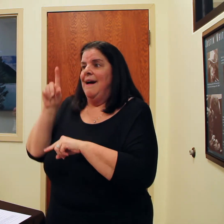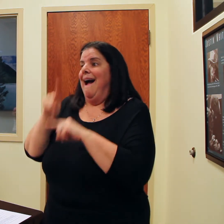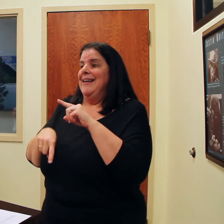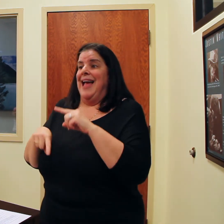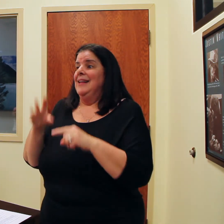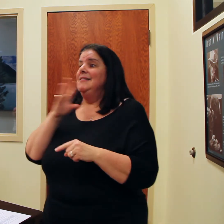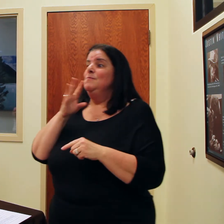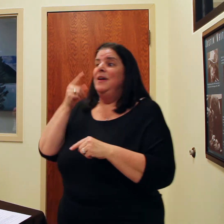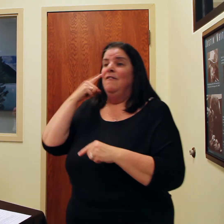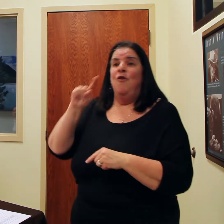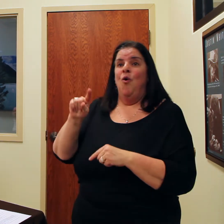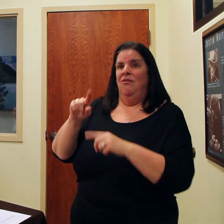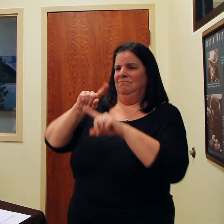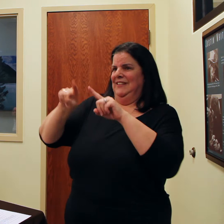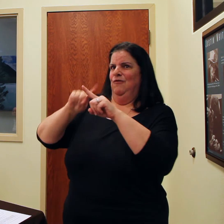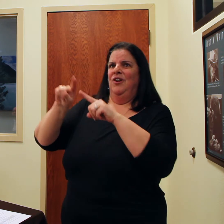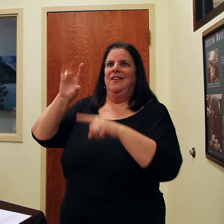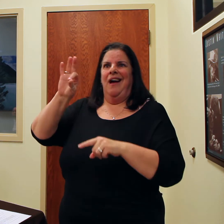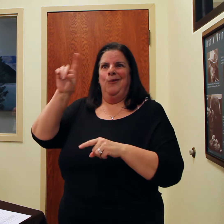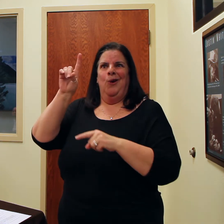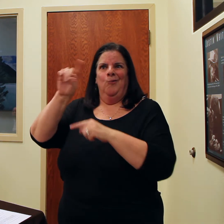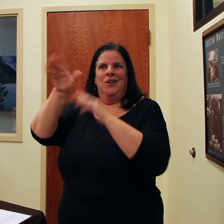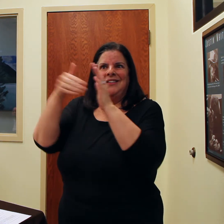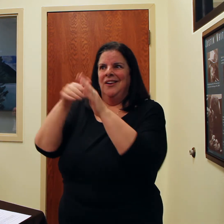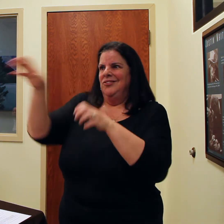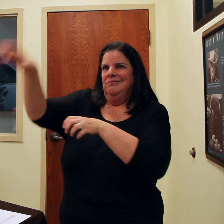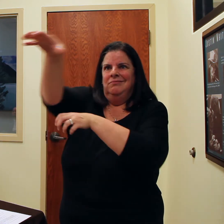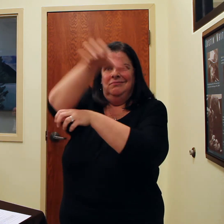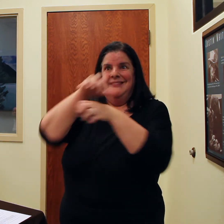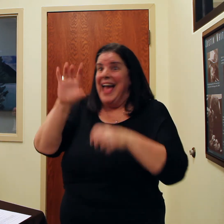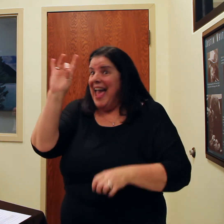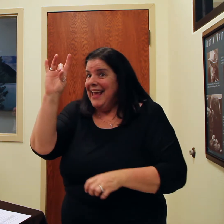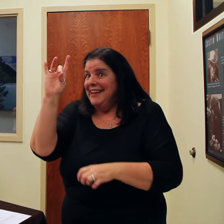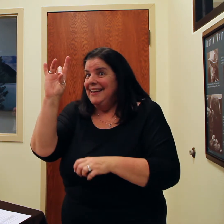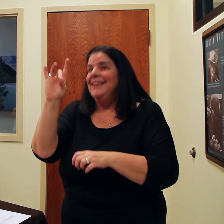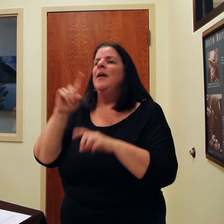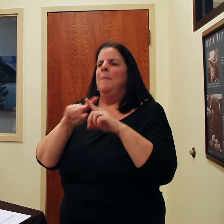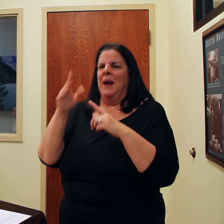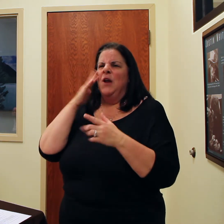of the eight 911 centers that answer 911 calls. I do know there are some capabilities